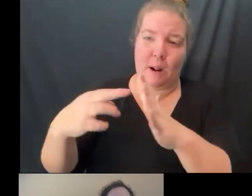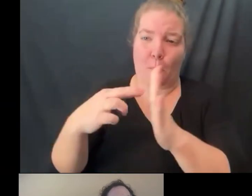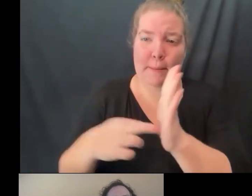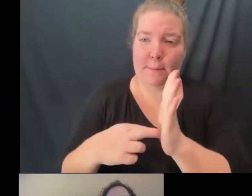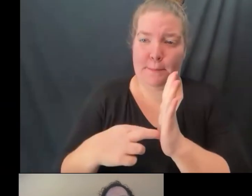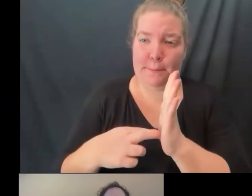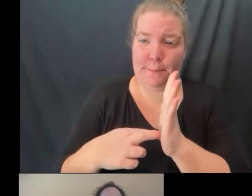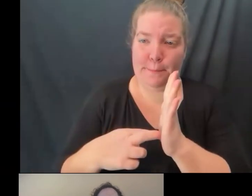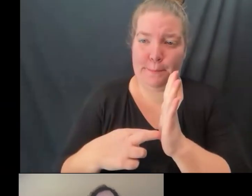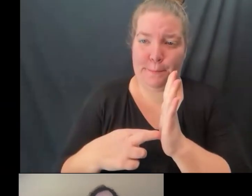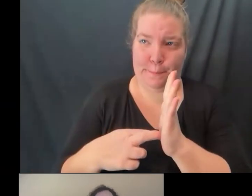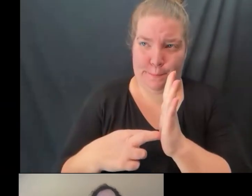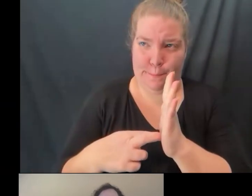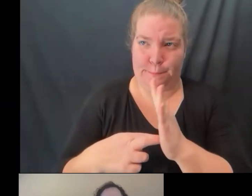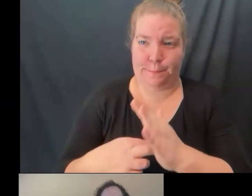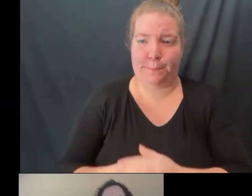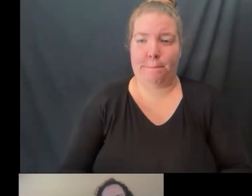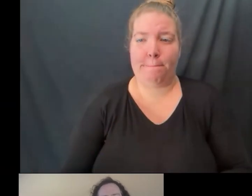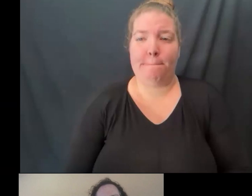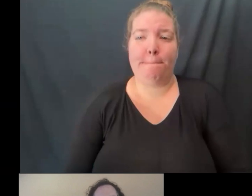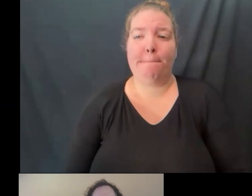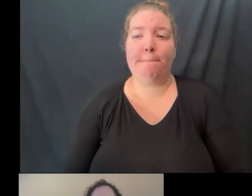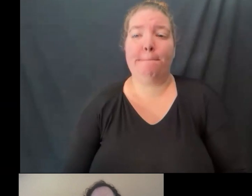So what does it have to conform to? Well, the accessibility standard-- and it's